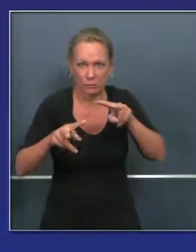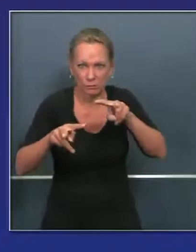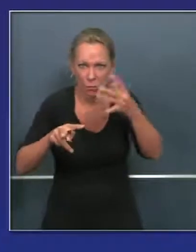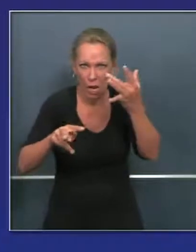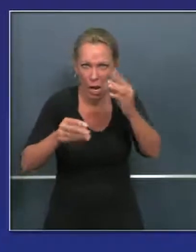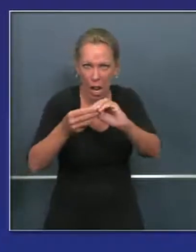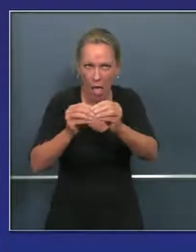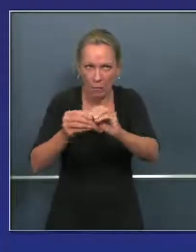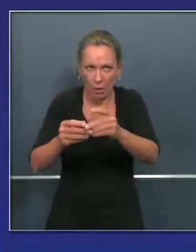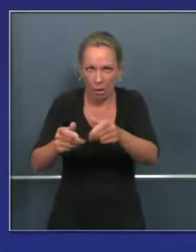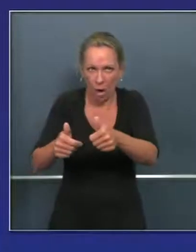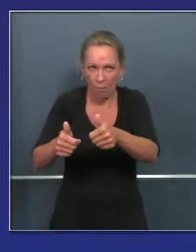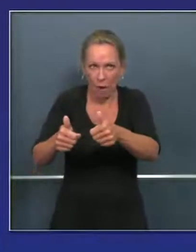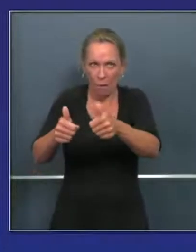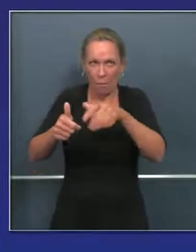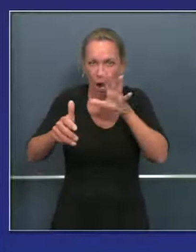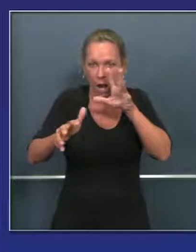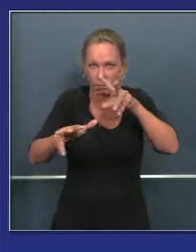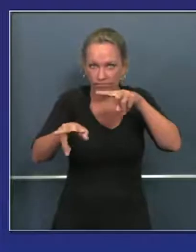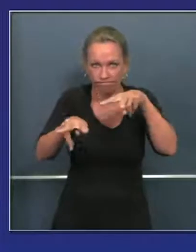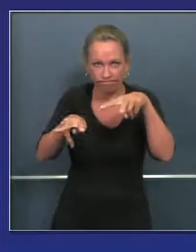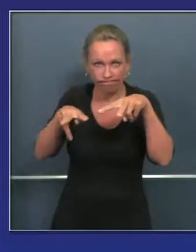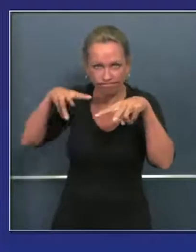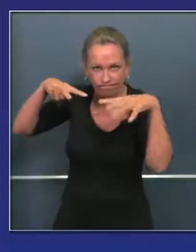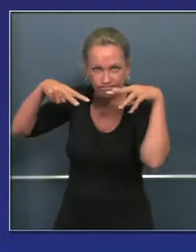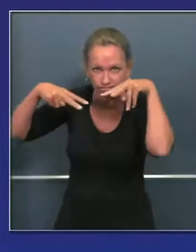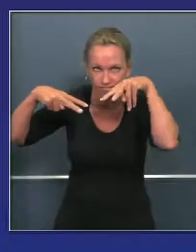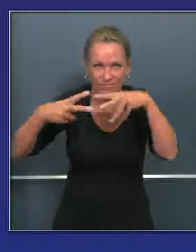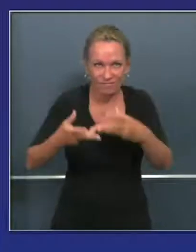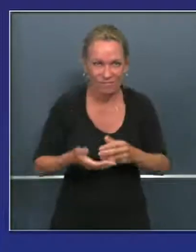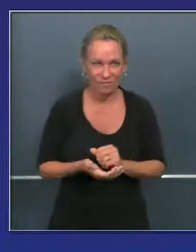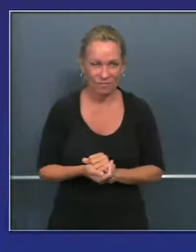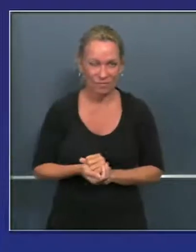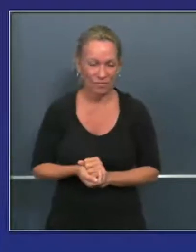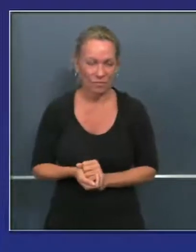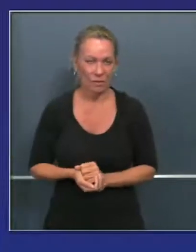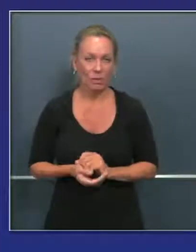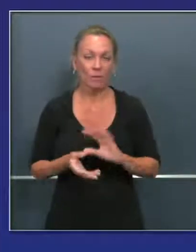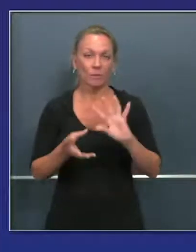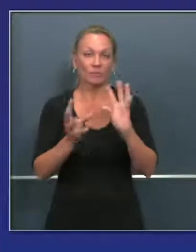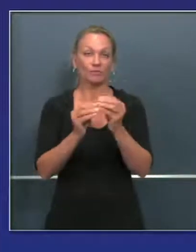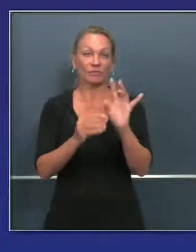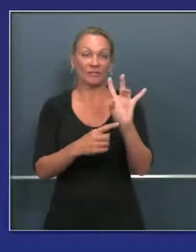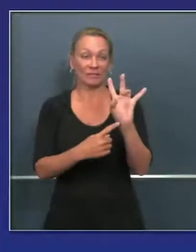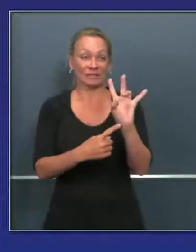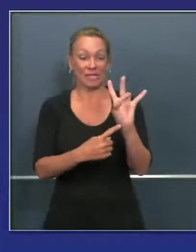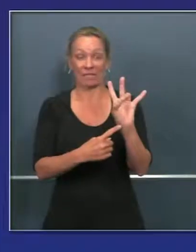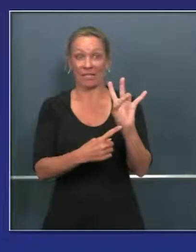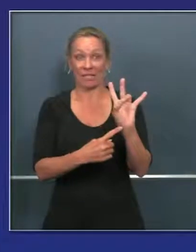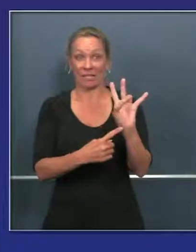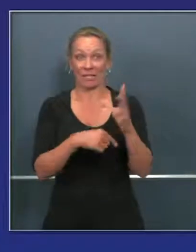seven of those counties we are now adopting this dimmer in terms of their reopening but with that